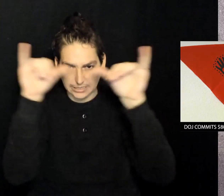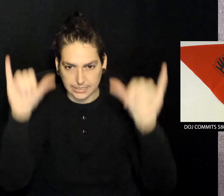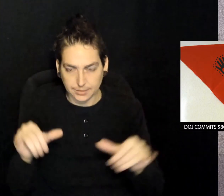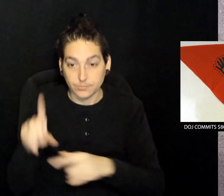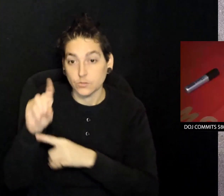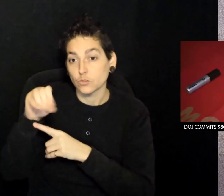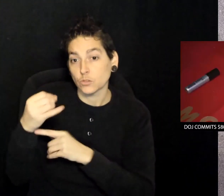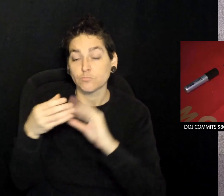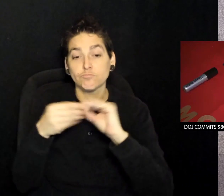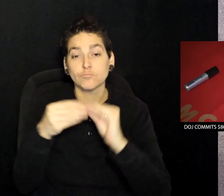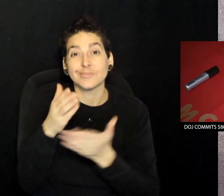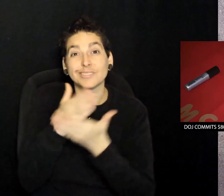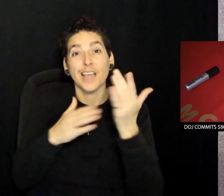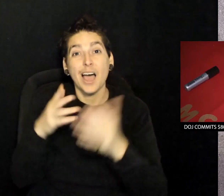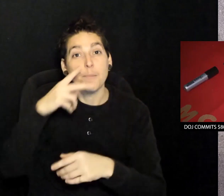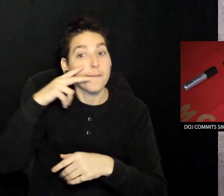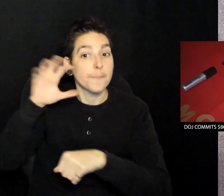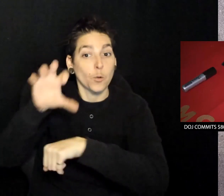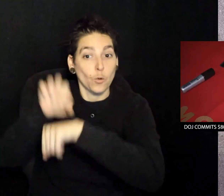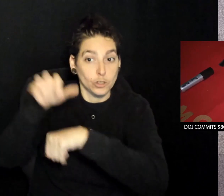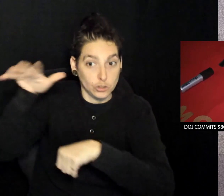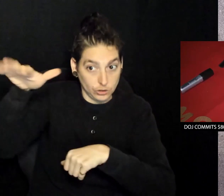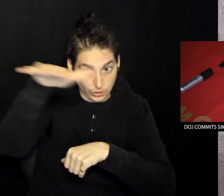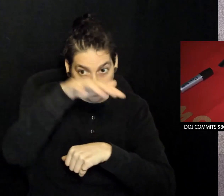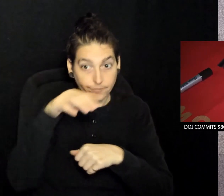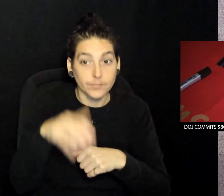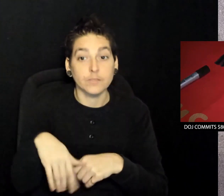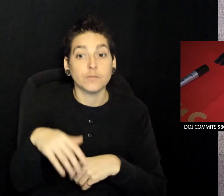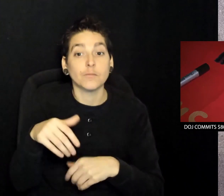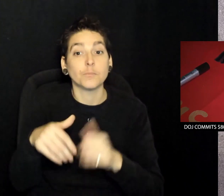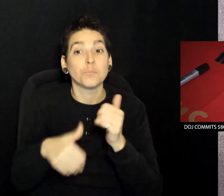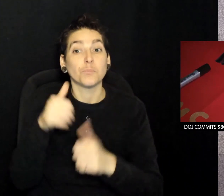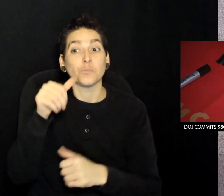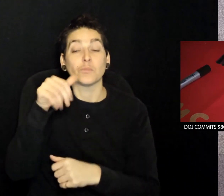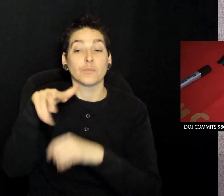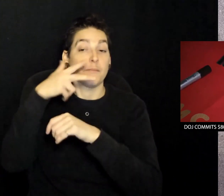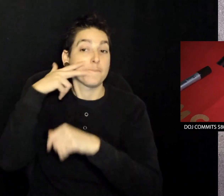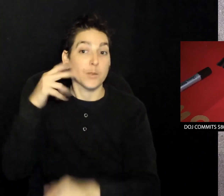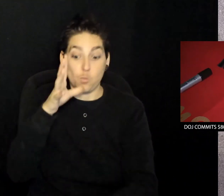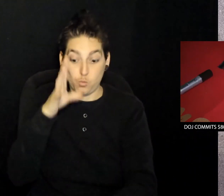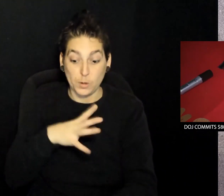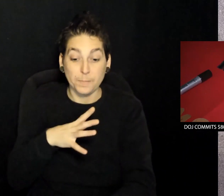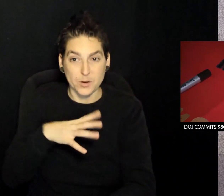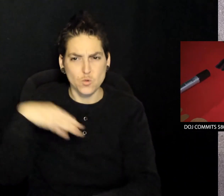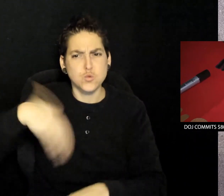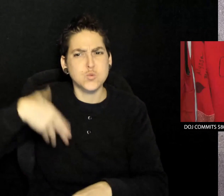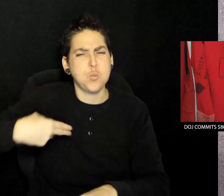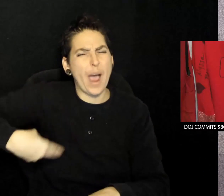and announced $800,000 will help fund the national missing and unidentified persons system